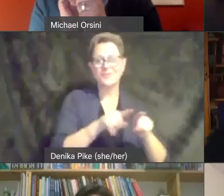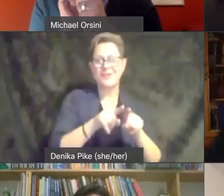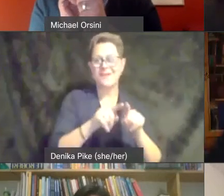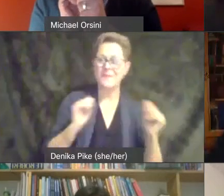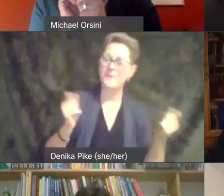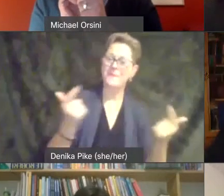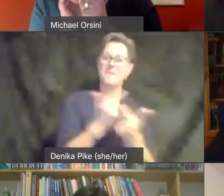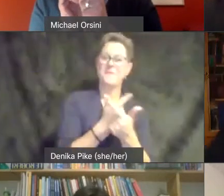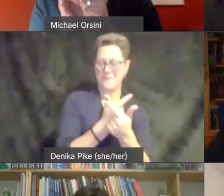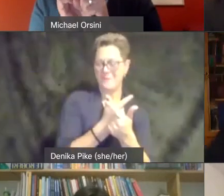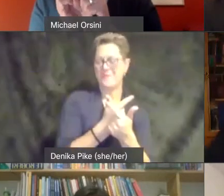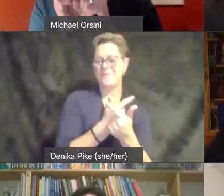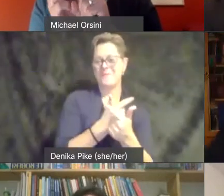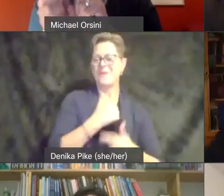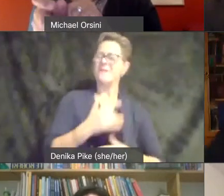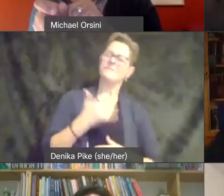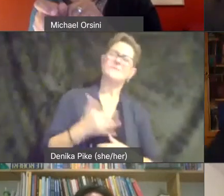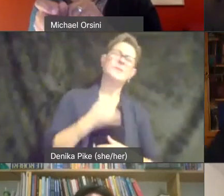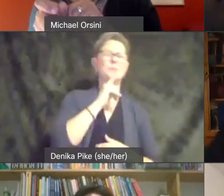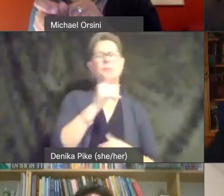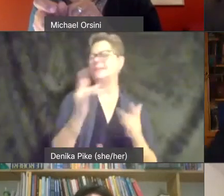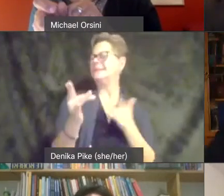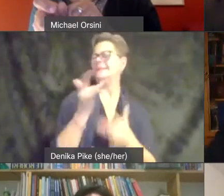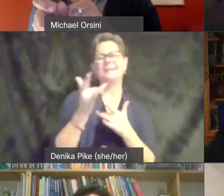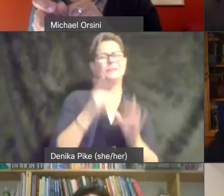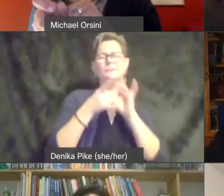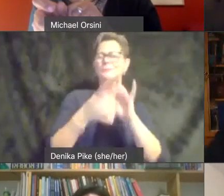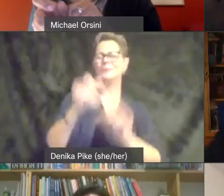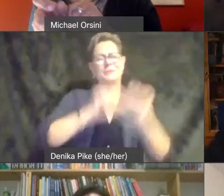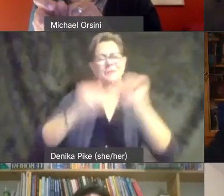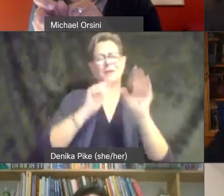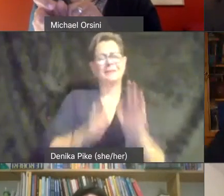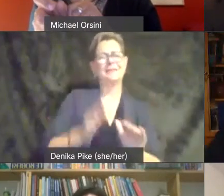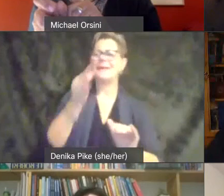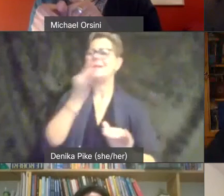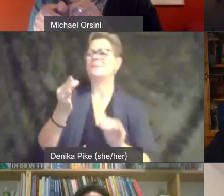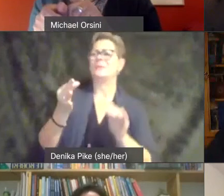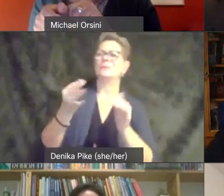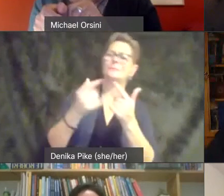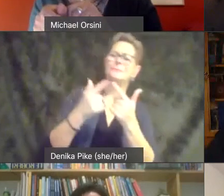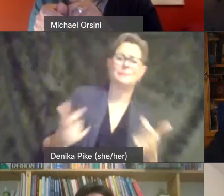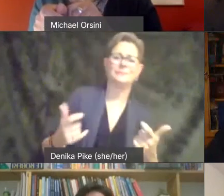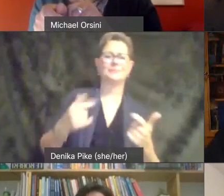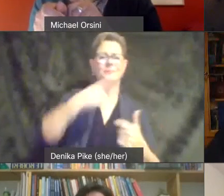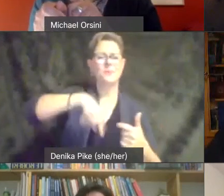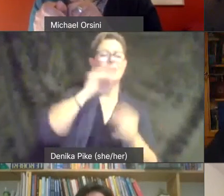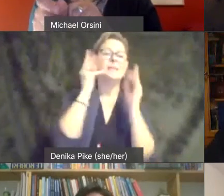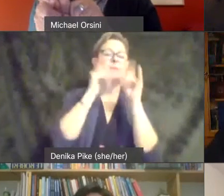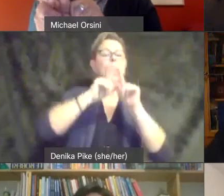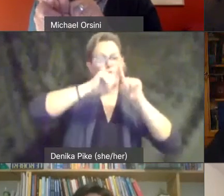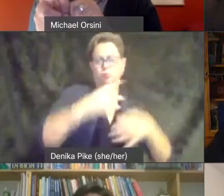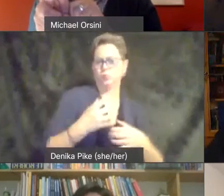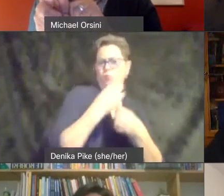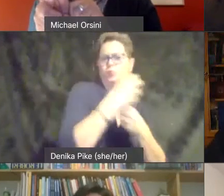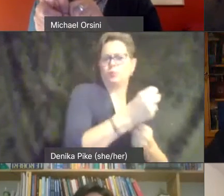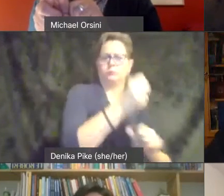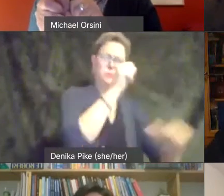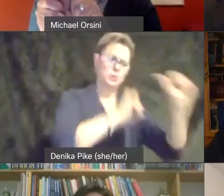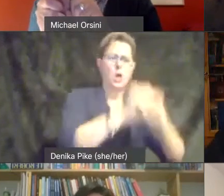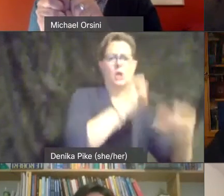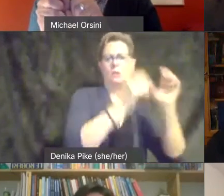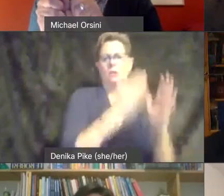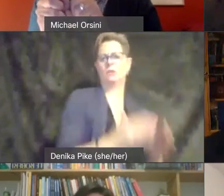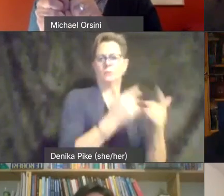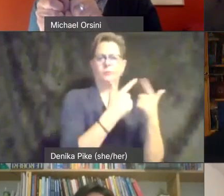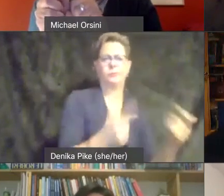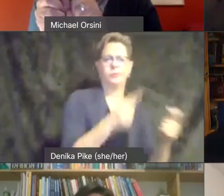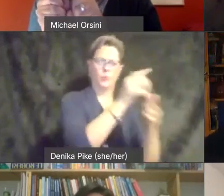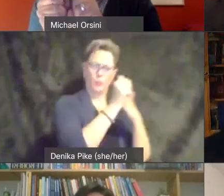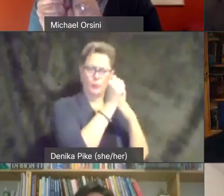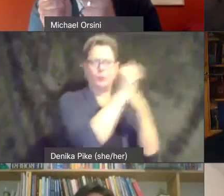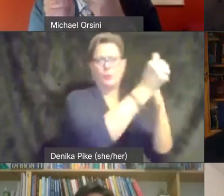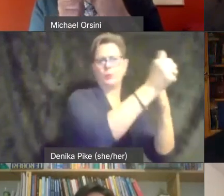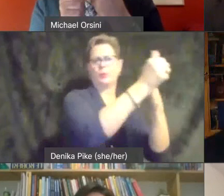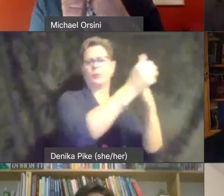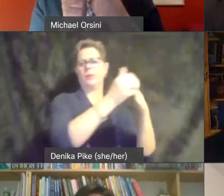It's a real issue around scientists and the experts themselves. I think we always think about post truth and trust of science and expertise as being. So, populous leaders is to blame for this for stoking these tensions.